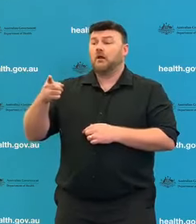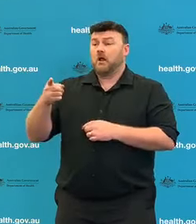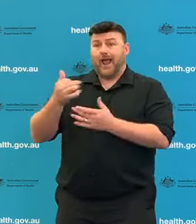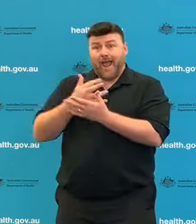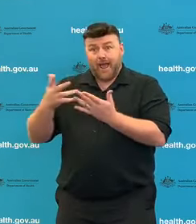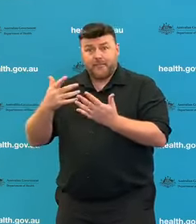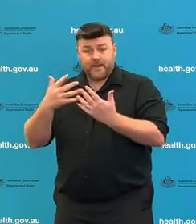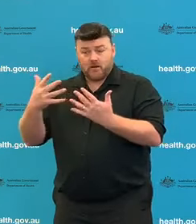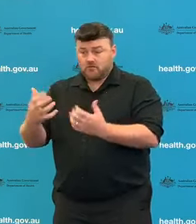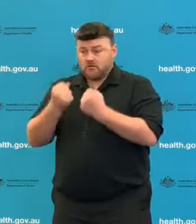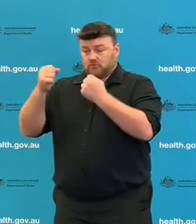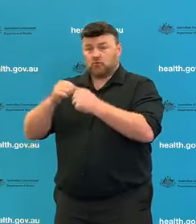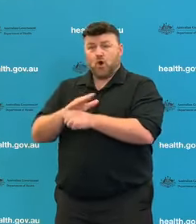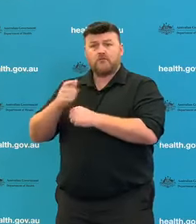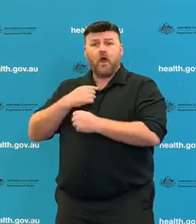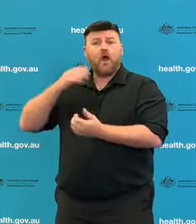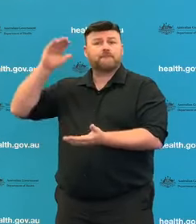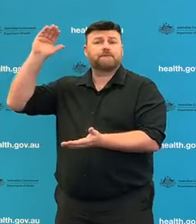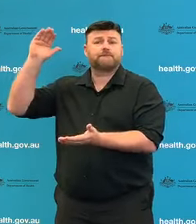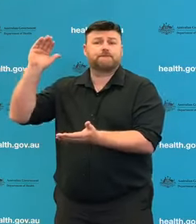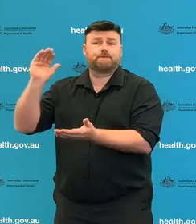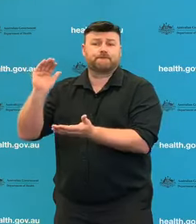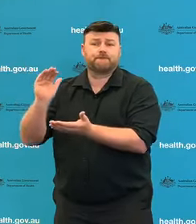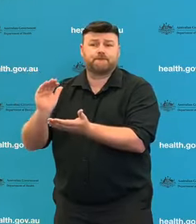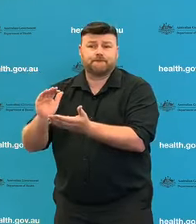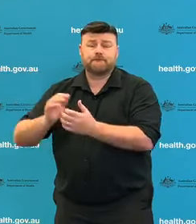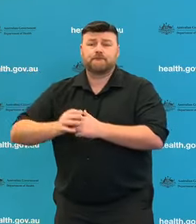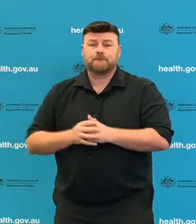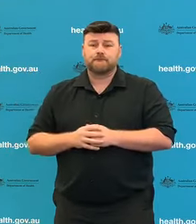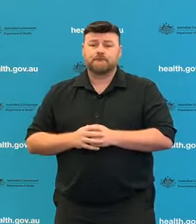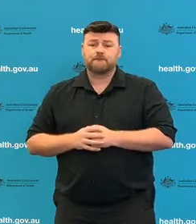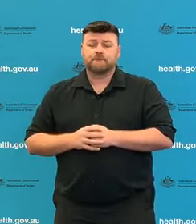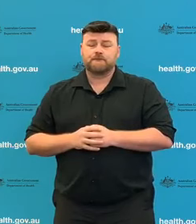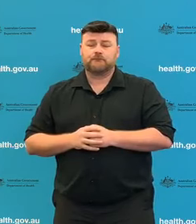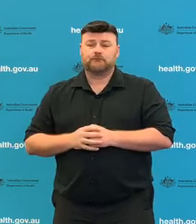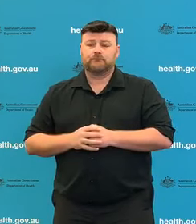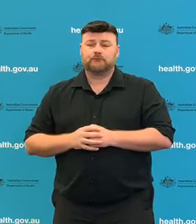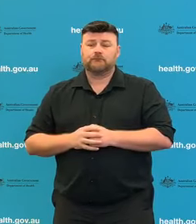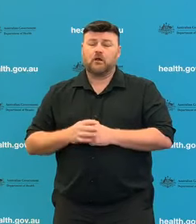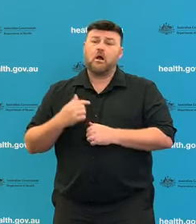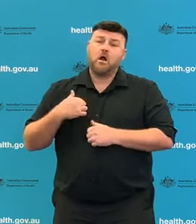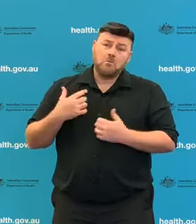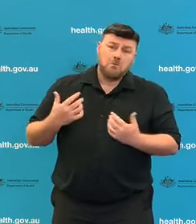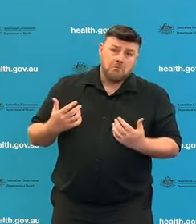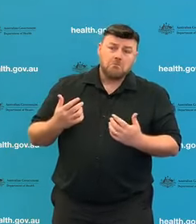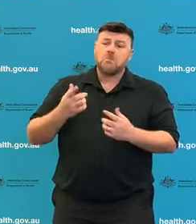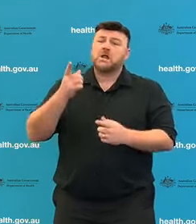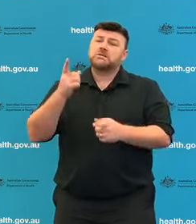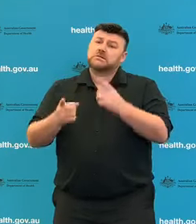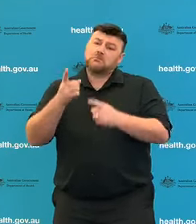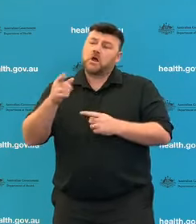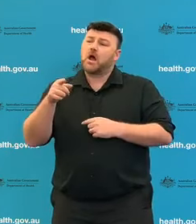to see some numbers continue given how many we saw. And we know that sometimes it can take up to 14 days to see